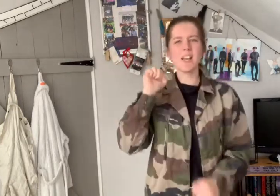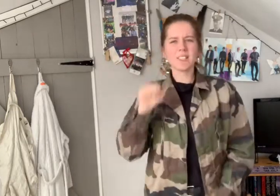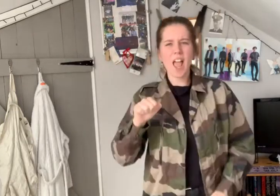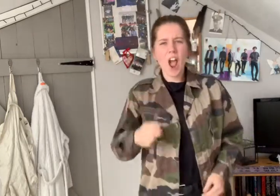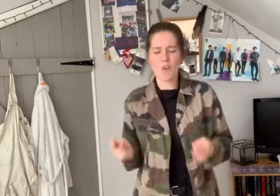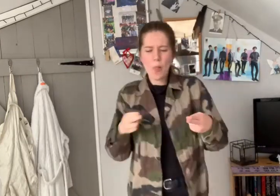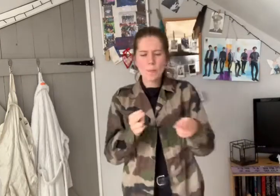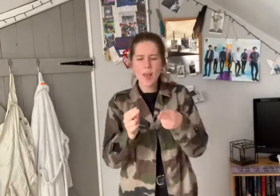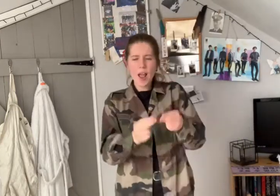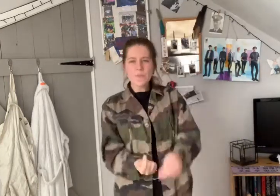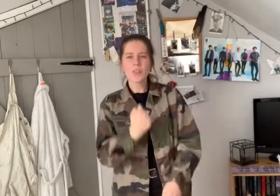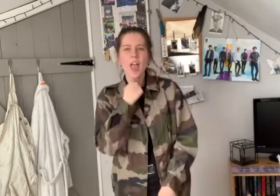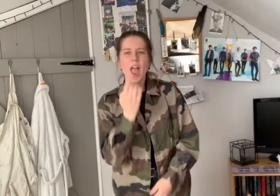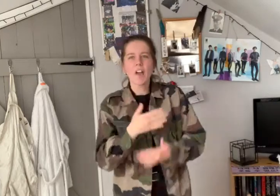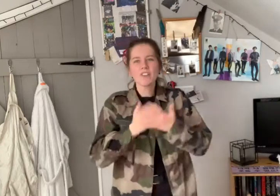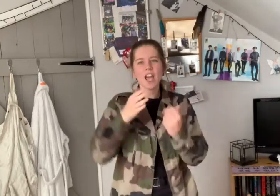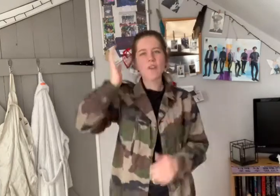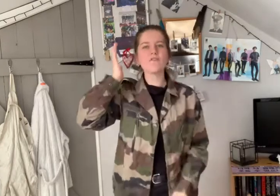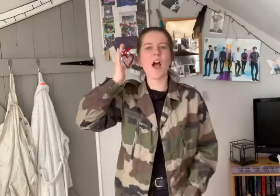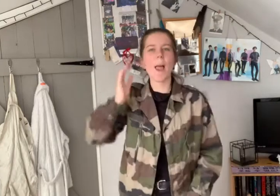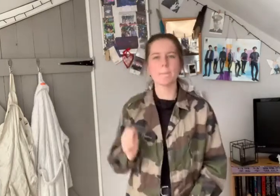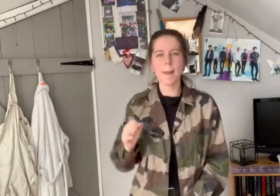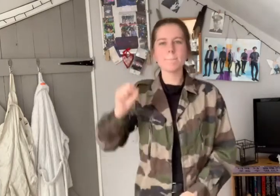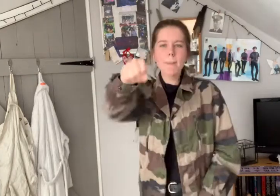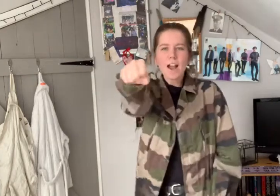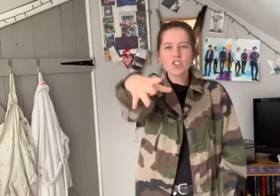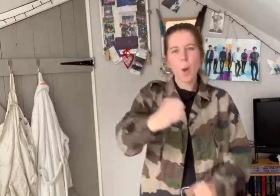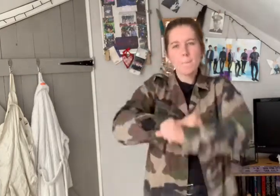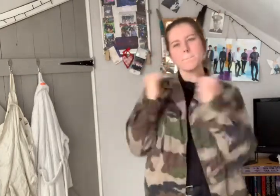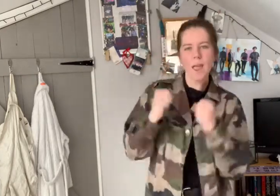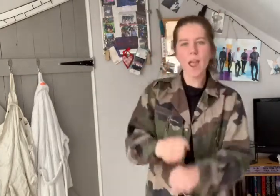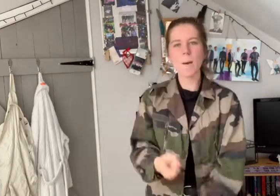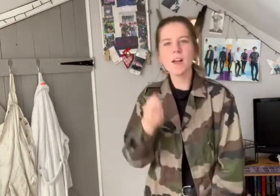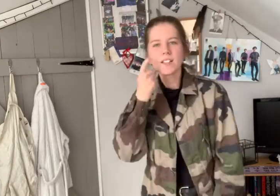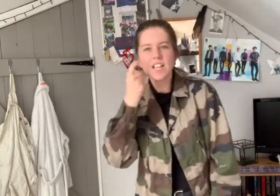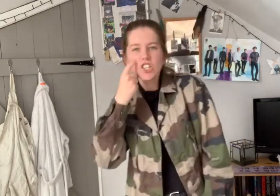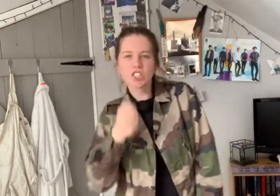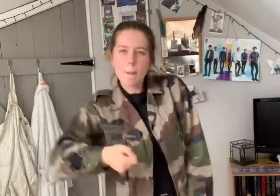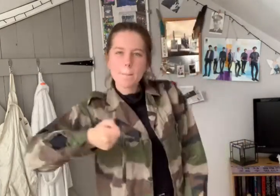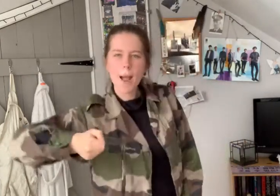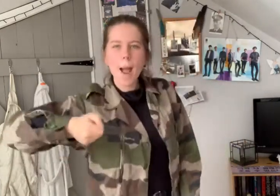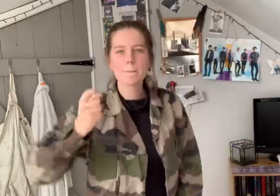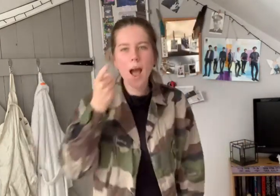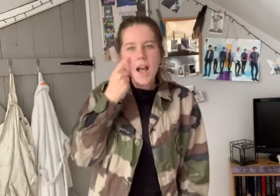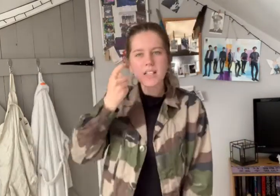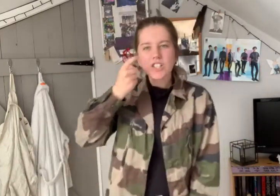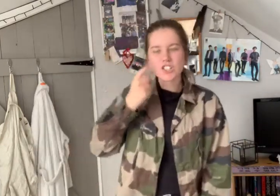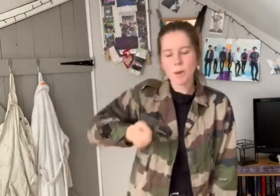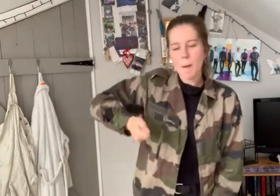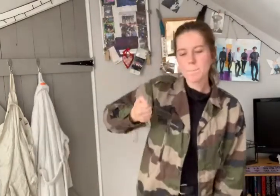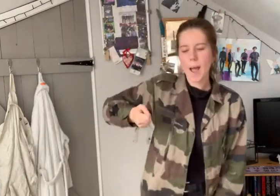Yeah I'm on the bay Everyday we vibin' MIC drop Baam Did you see my bag?